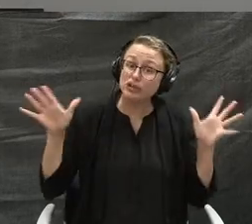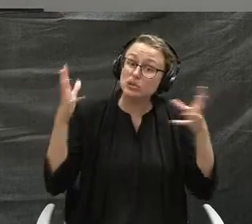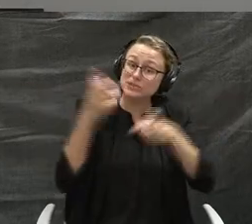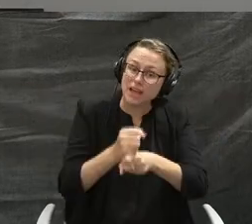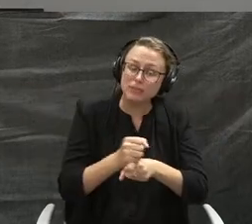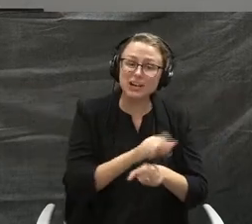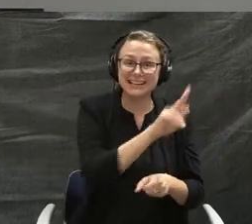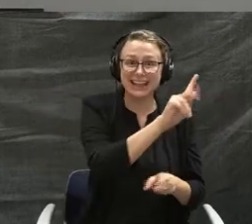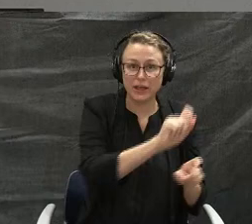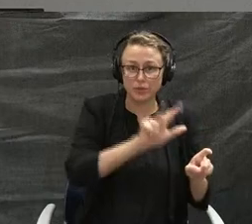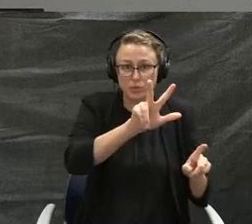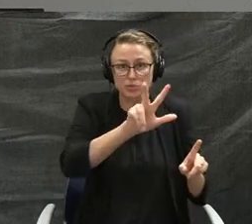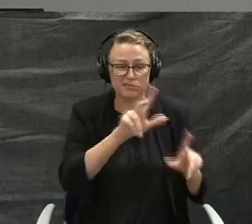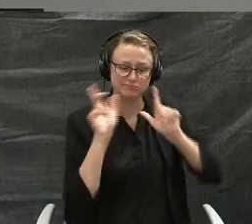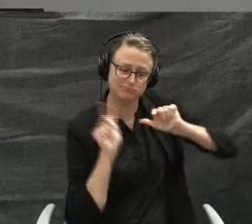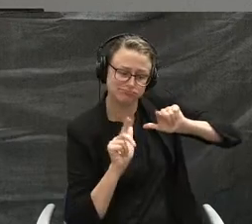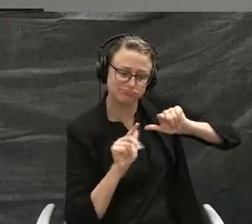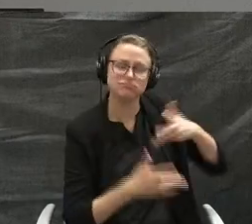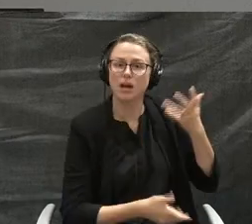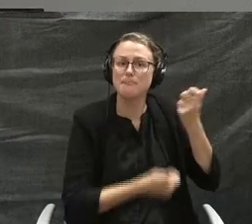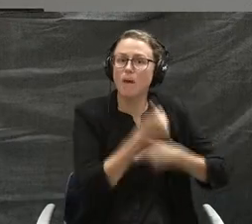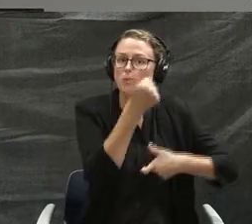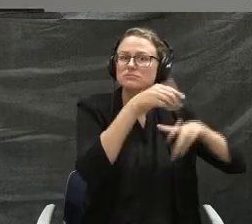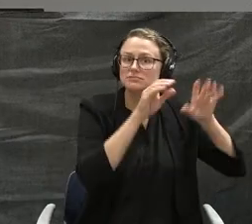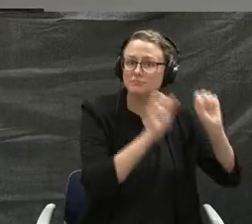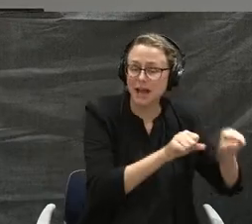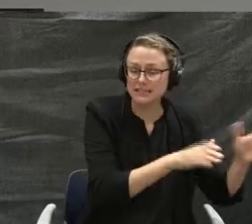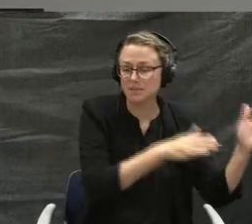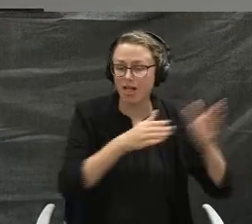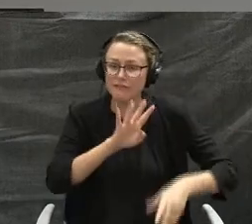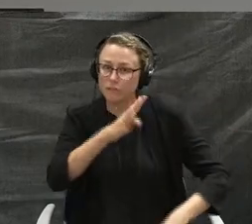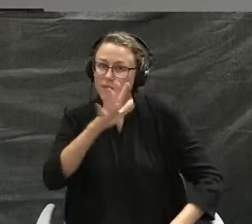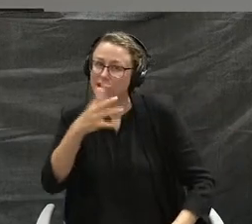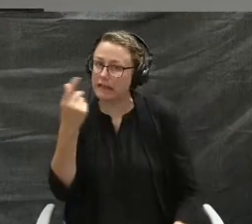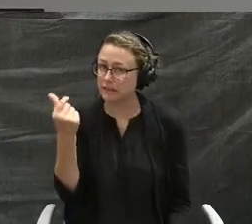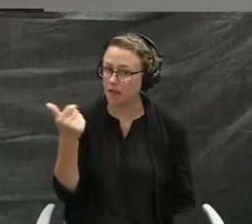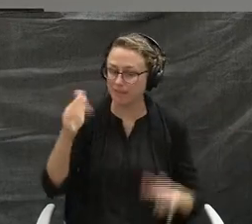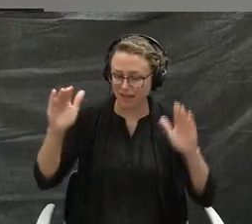much as possible. Getting 45 in a little bit and then four through 12. Those students that